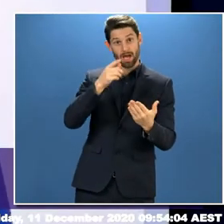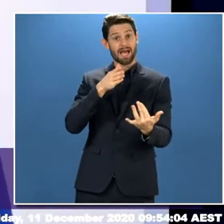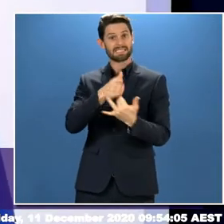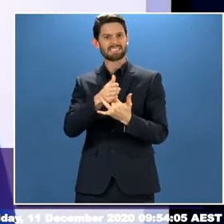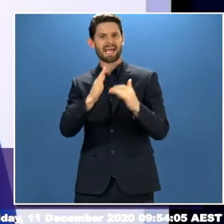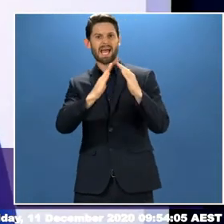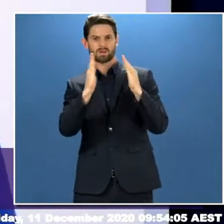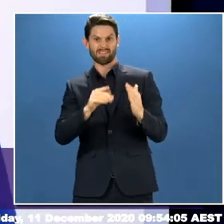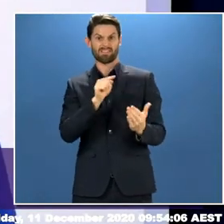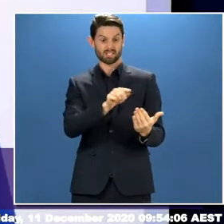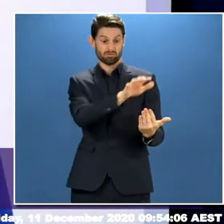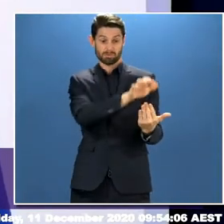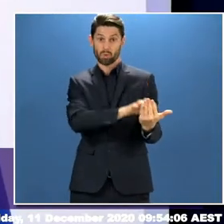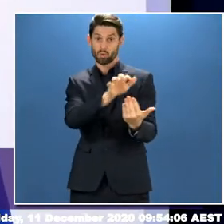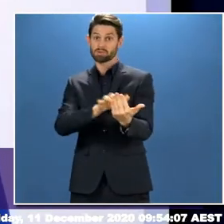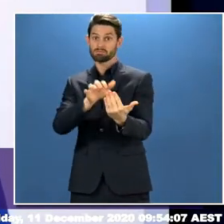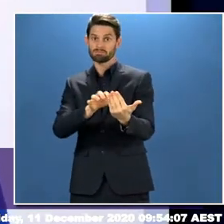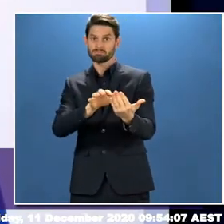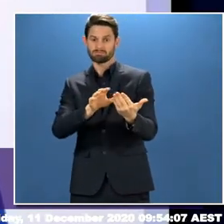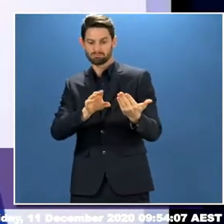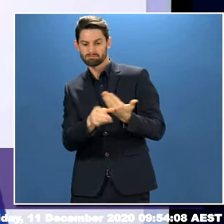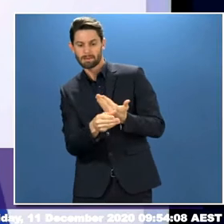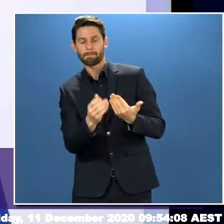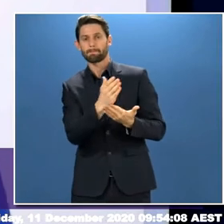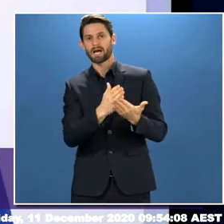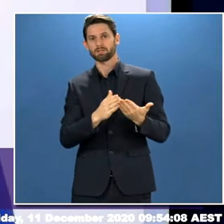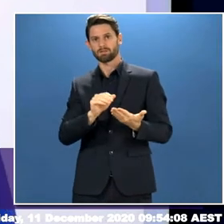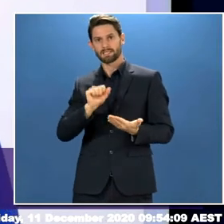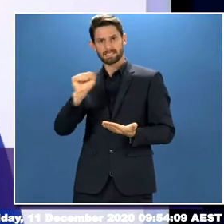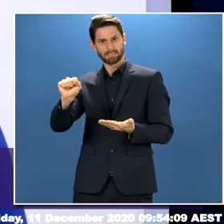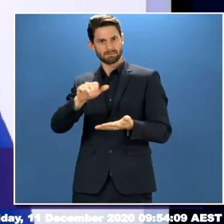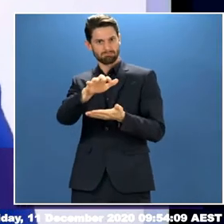That is part of the documents that Dr Gauntlett has provided